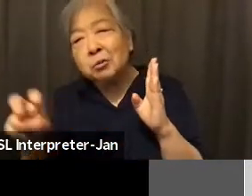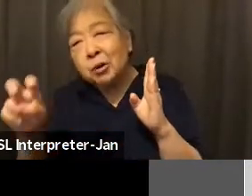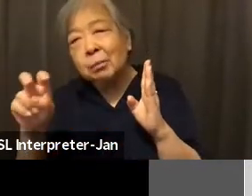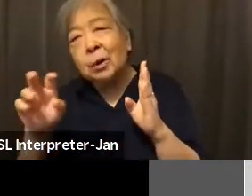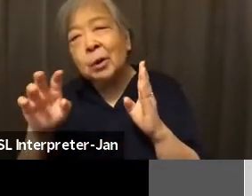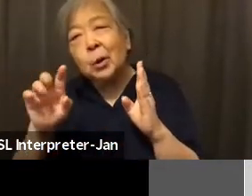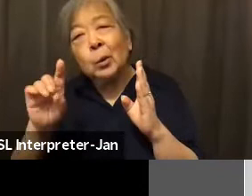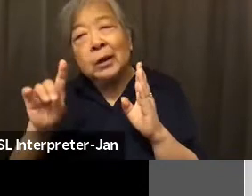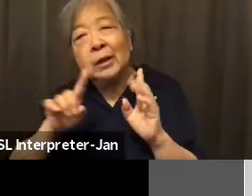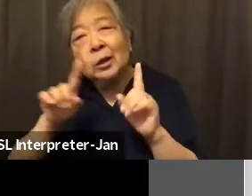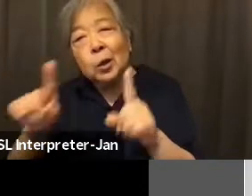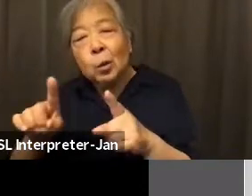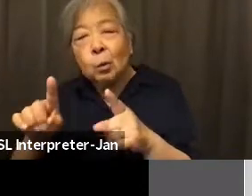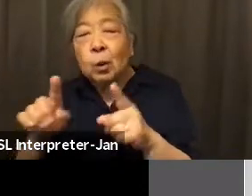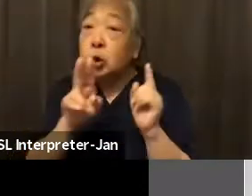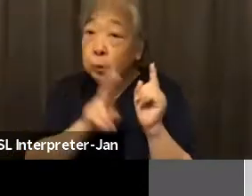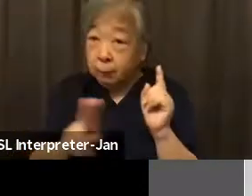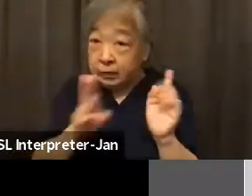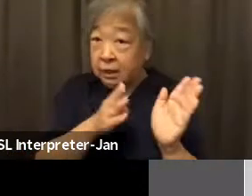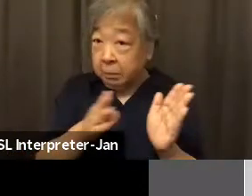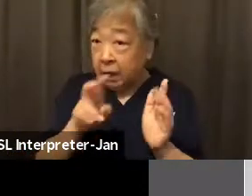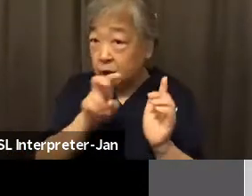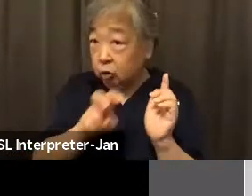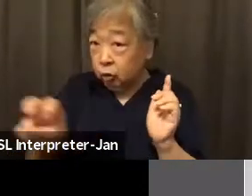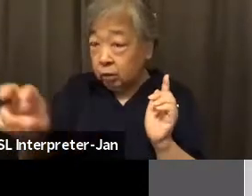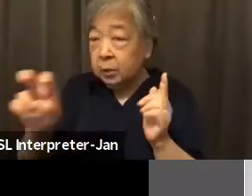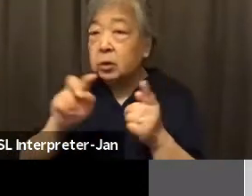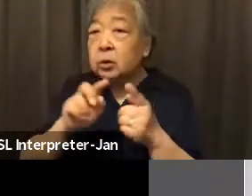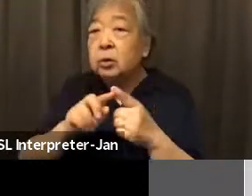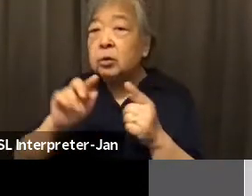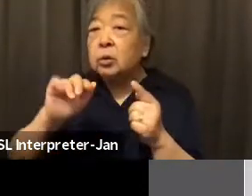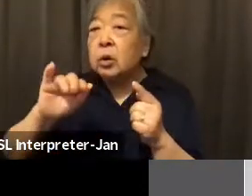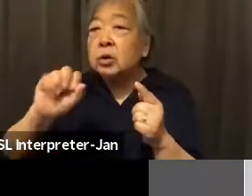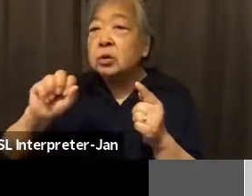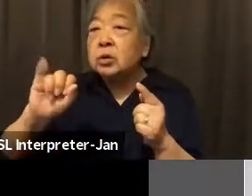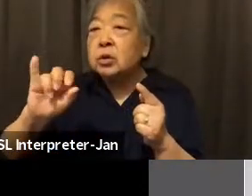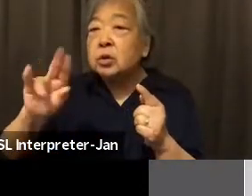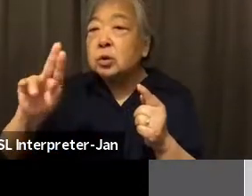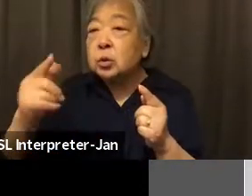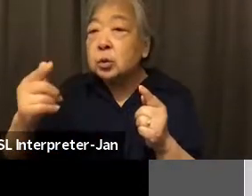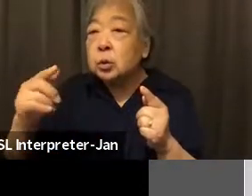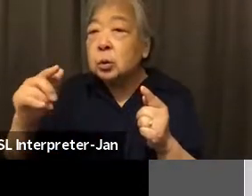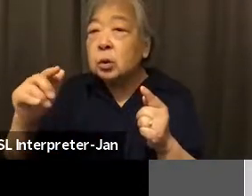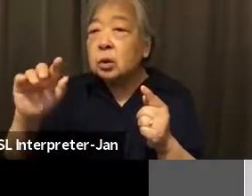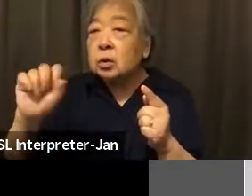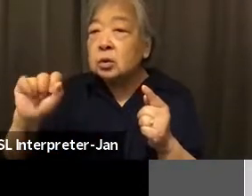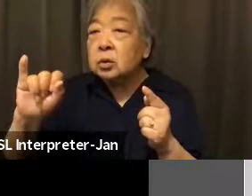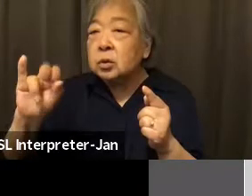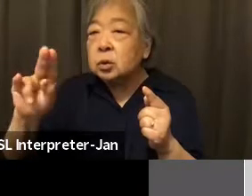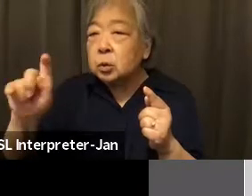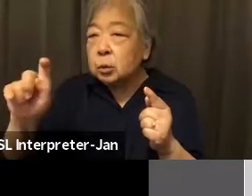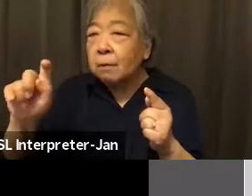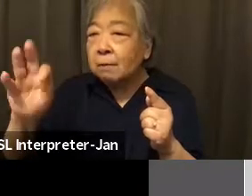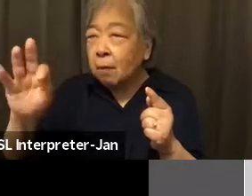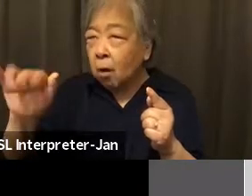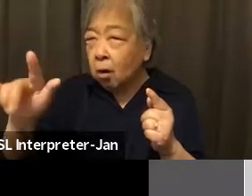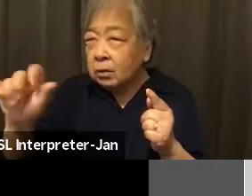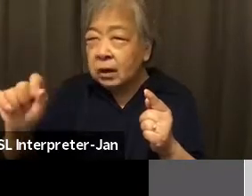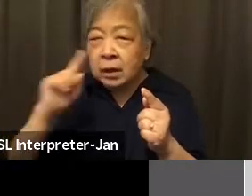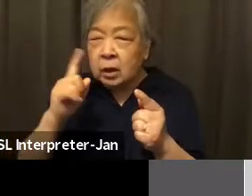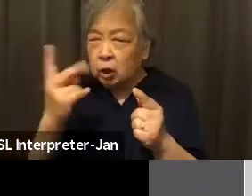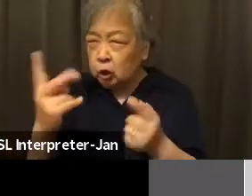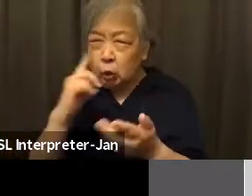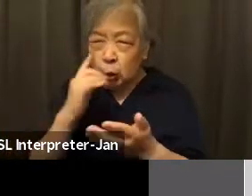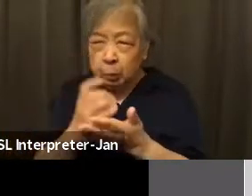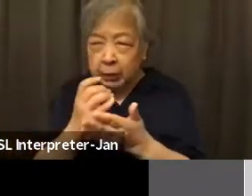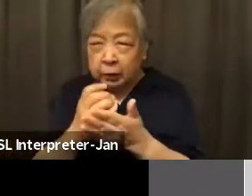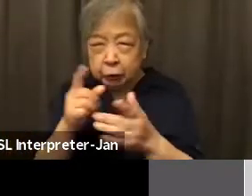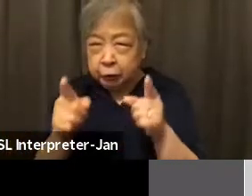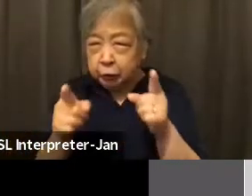also organized a trip to Iguazu Falls, and that for me, the two pictures are beginning/end